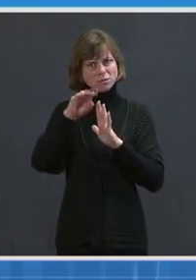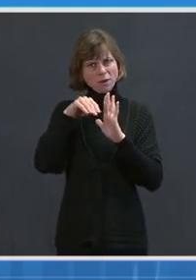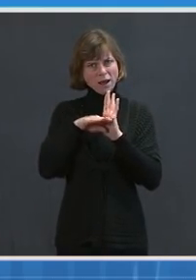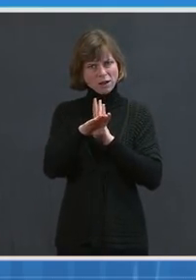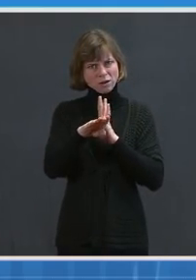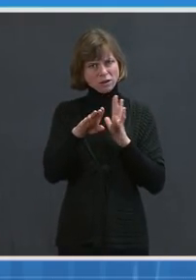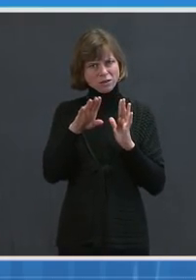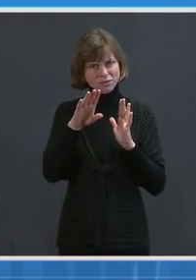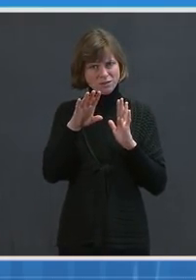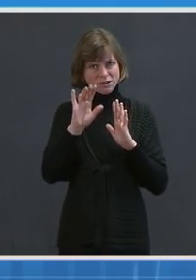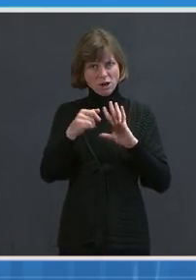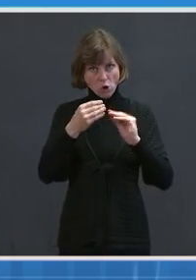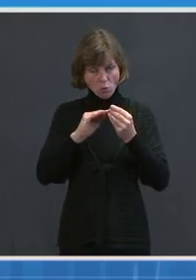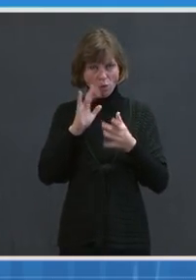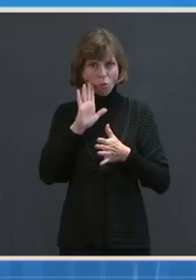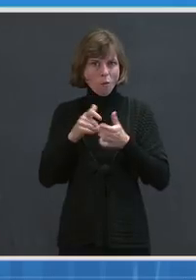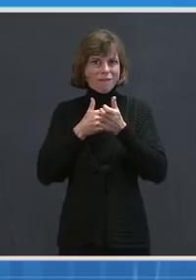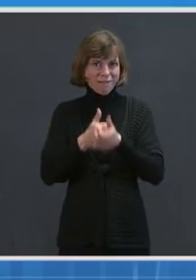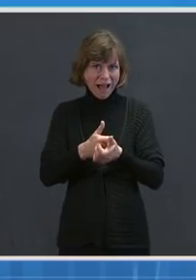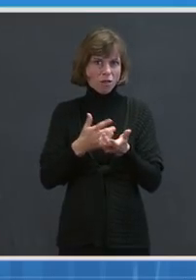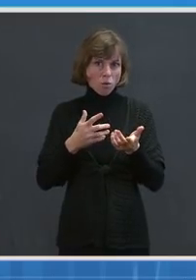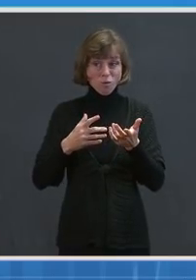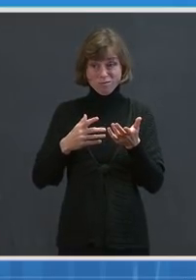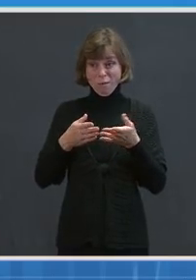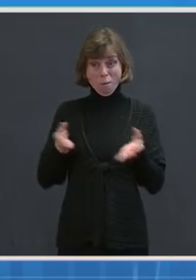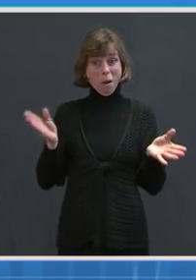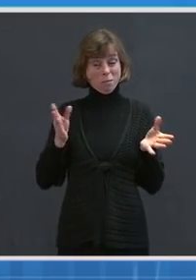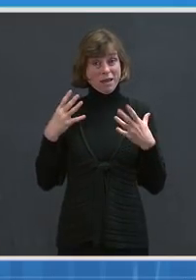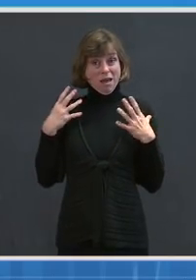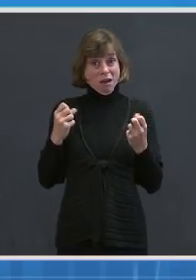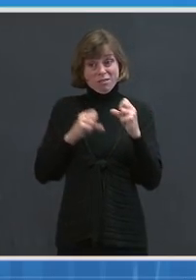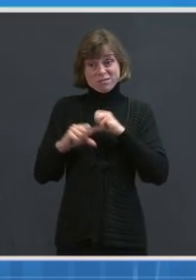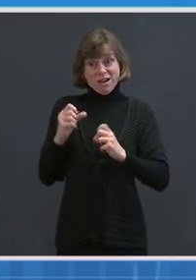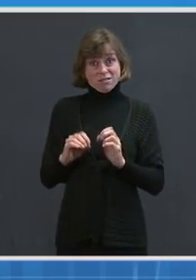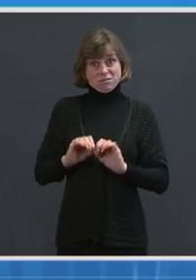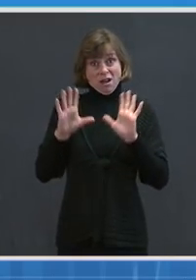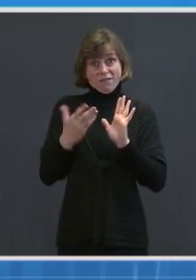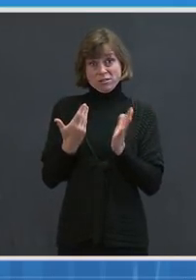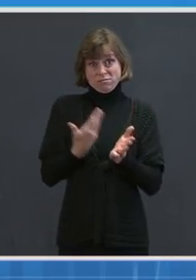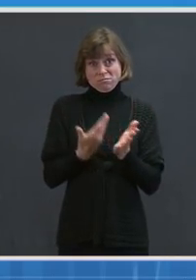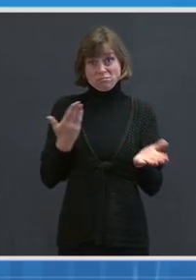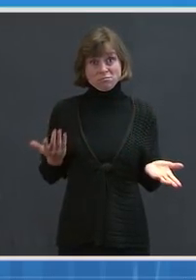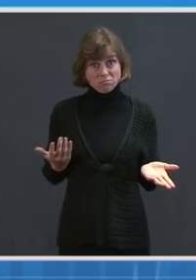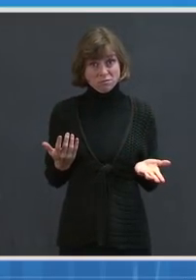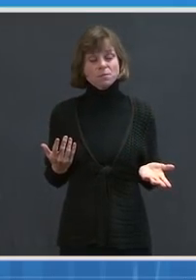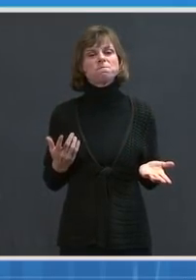that would listen to that public health science. Mr. Slavitt: So I'll just -- I'll just add to that.